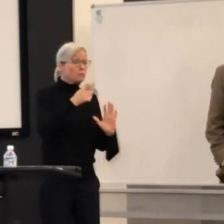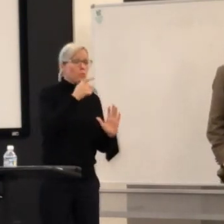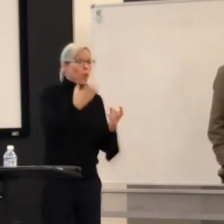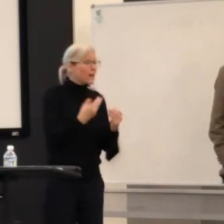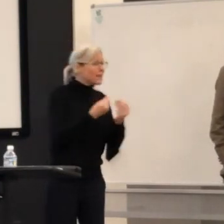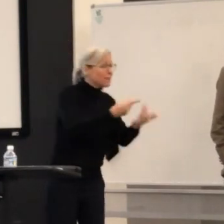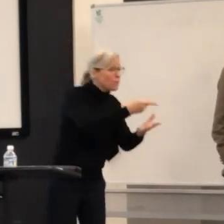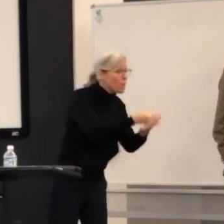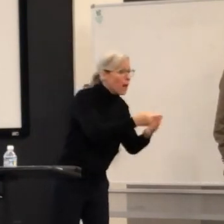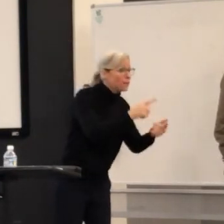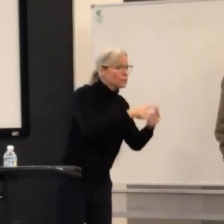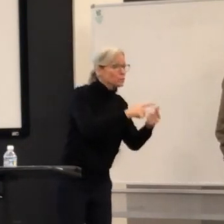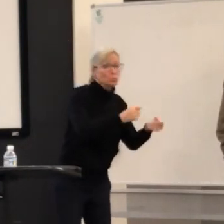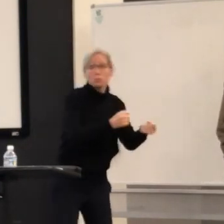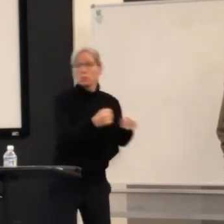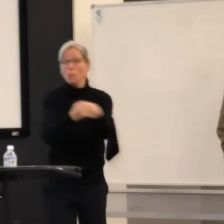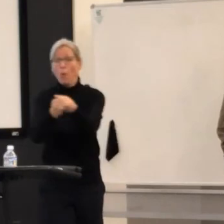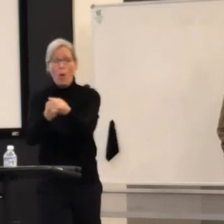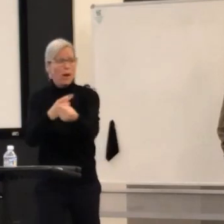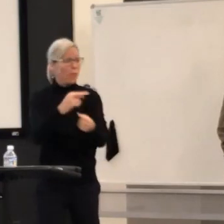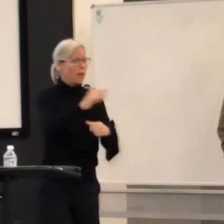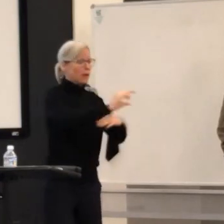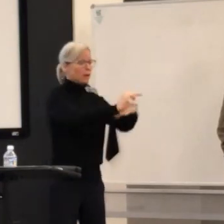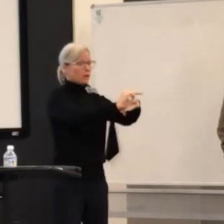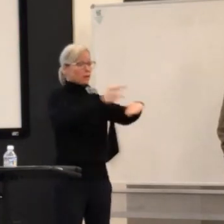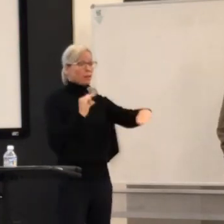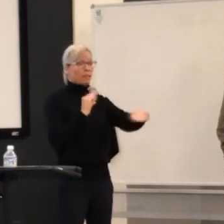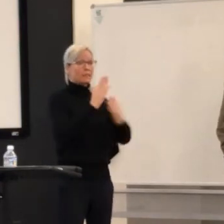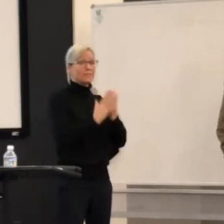any companies like this very carefully before working with them.